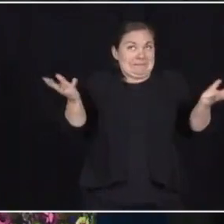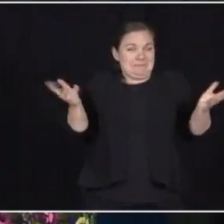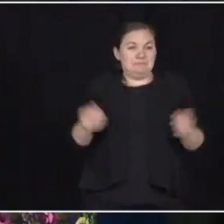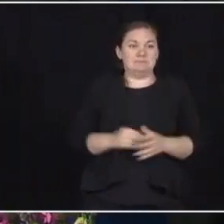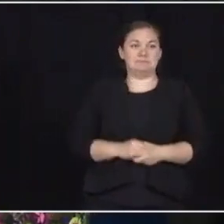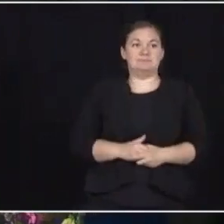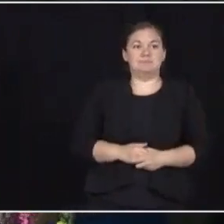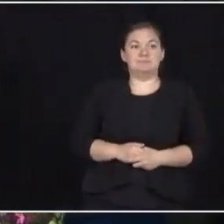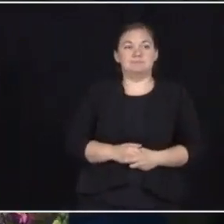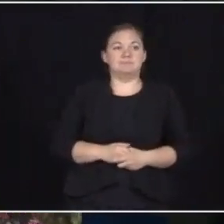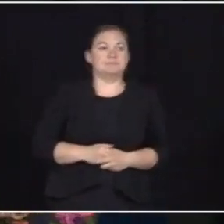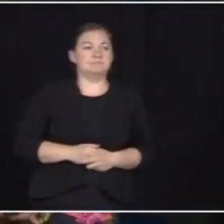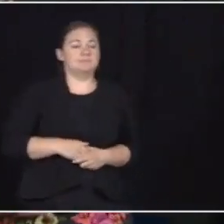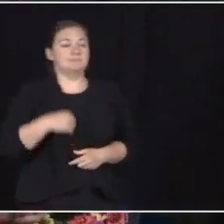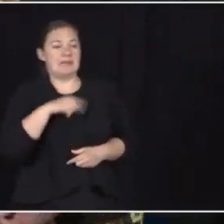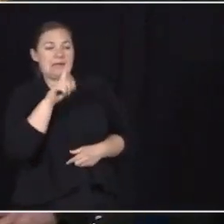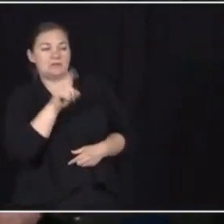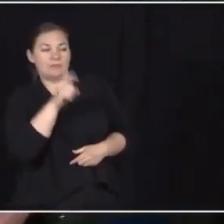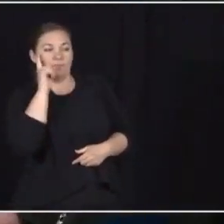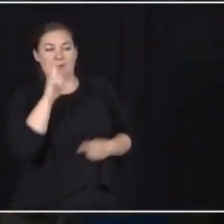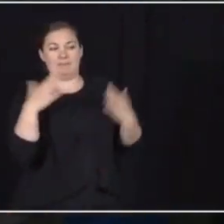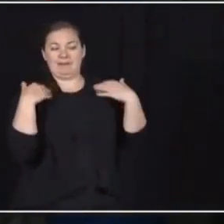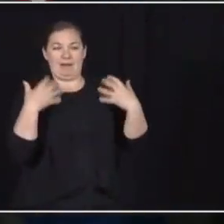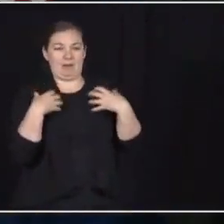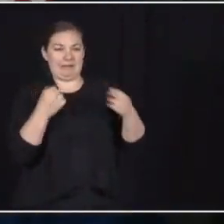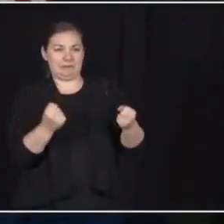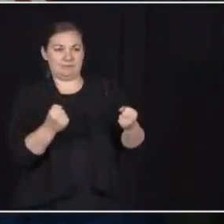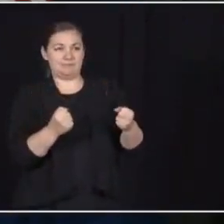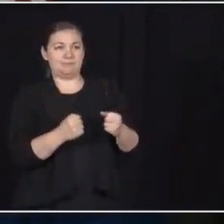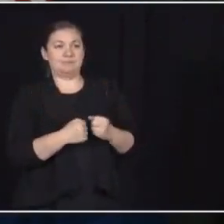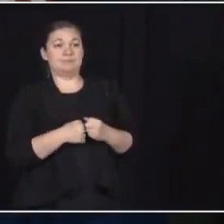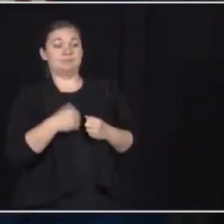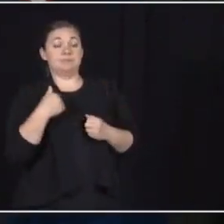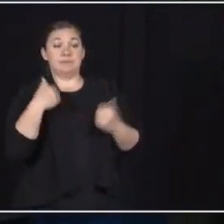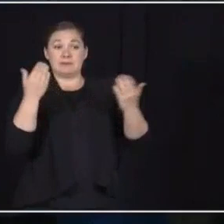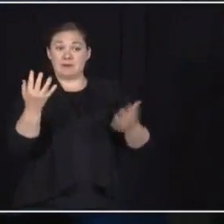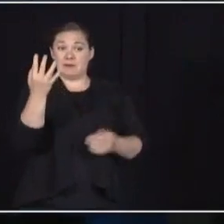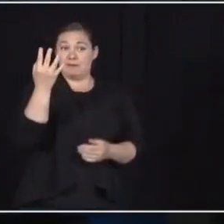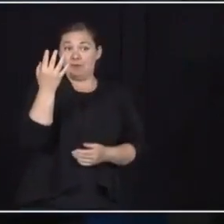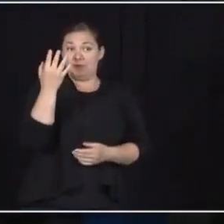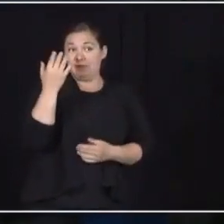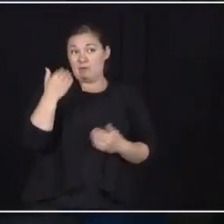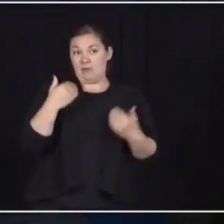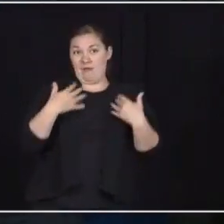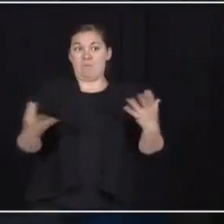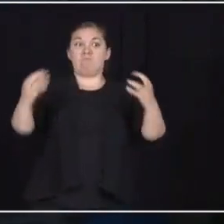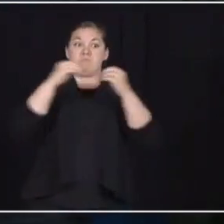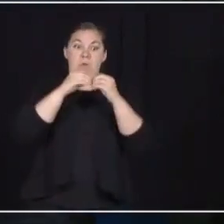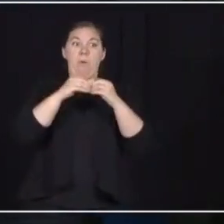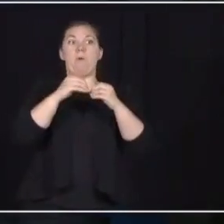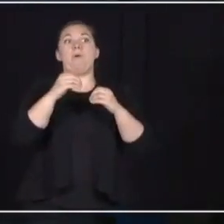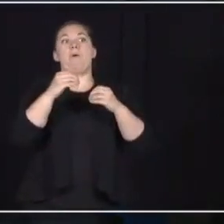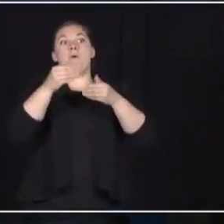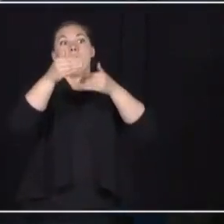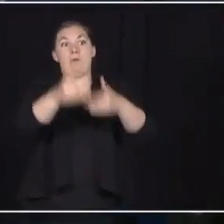Minister, now that we have more regions in stage 2, more coming this Friday,